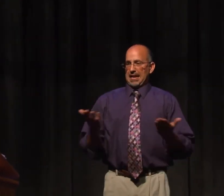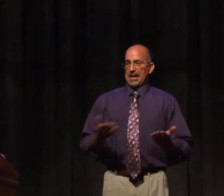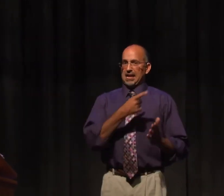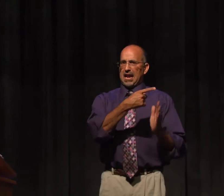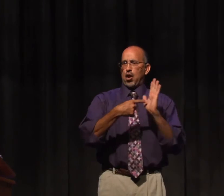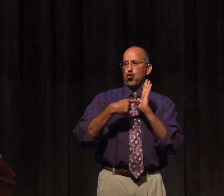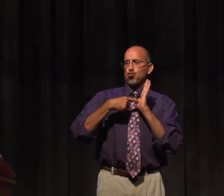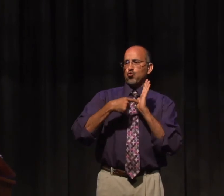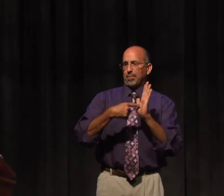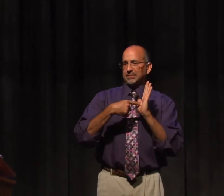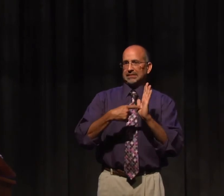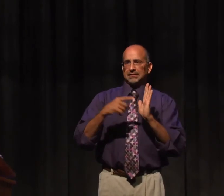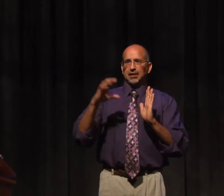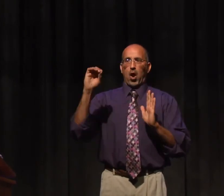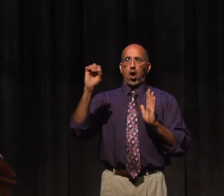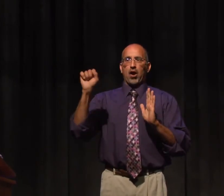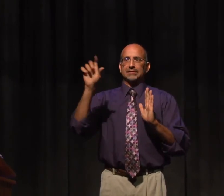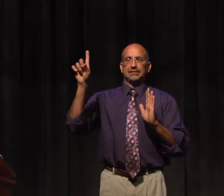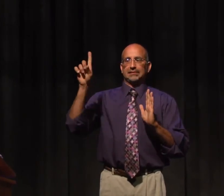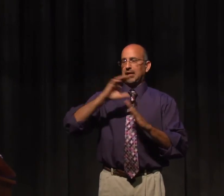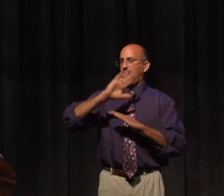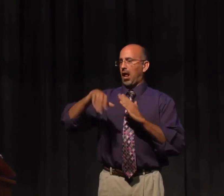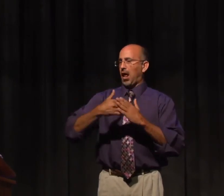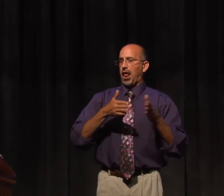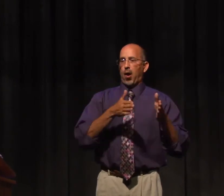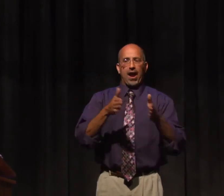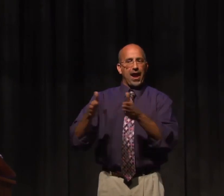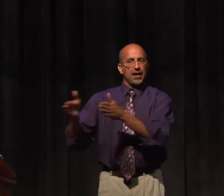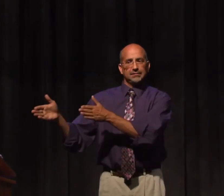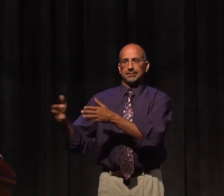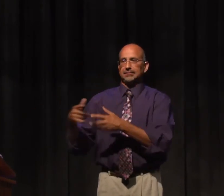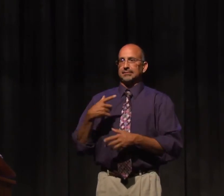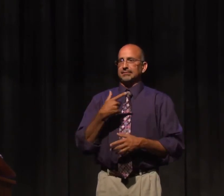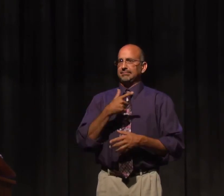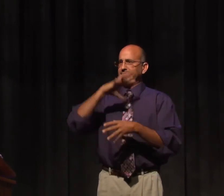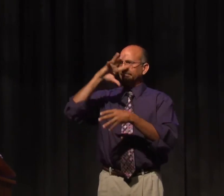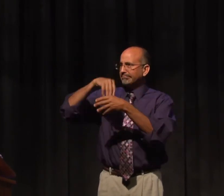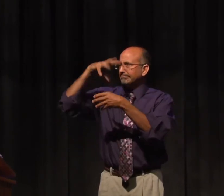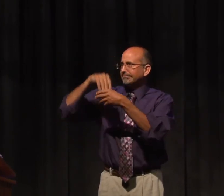He's been here and represents OSD all in all ways,